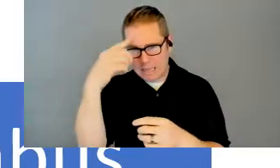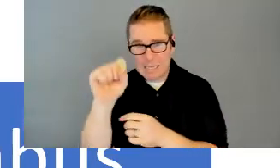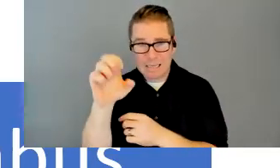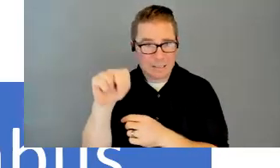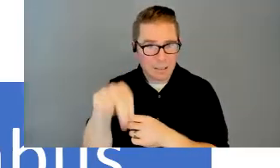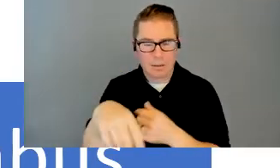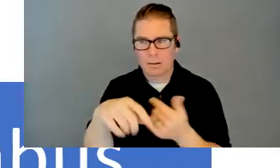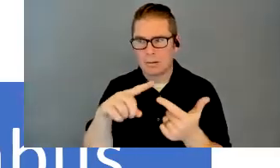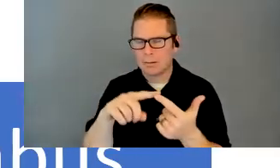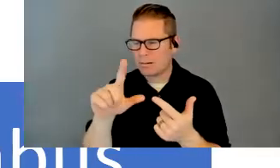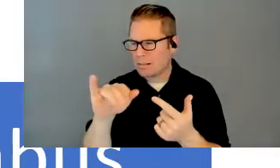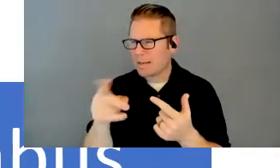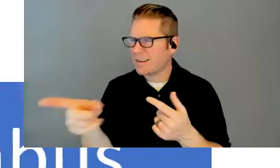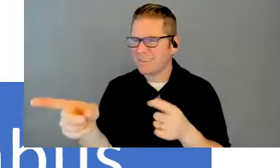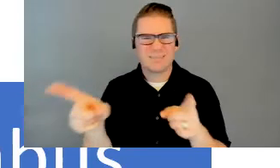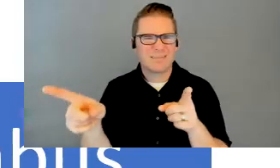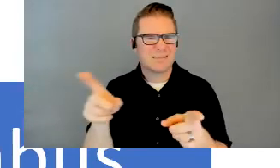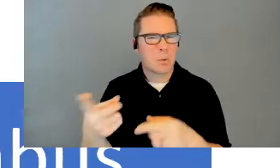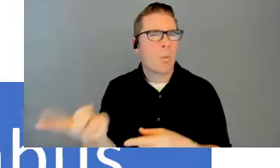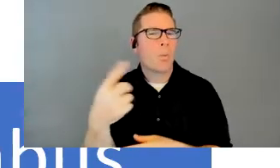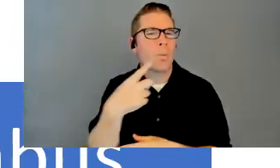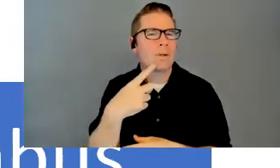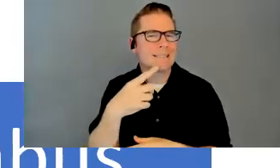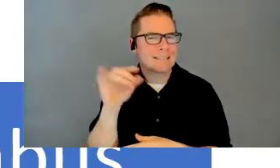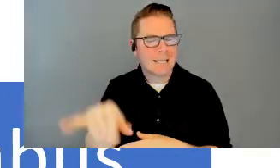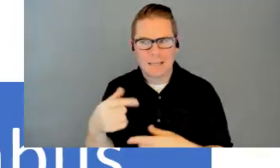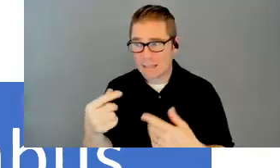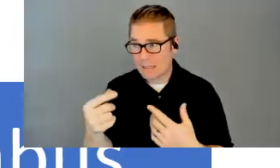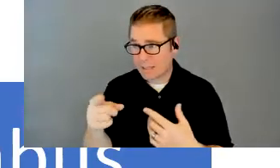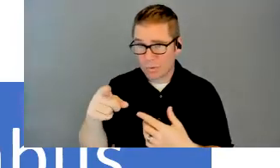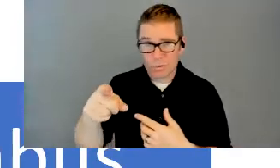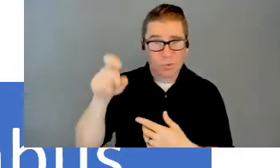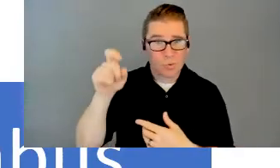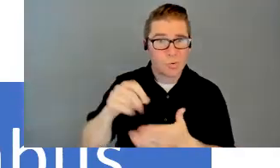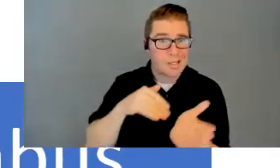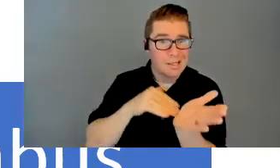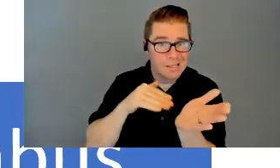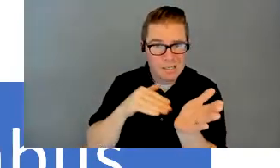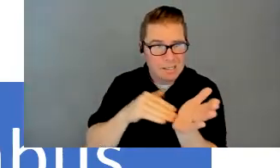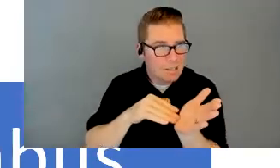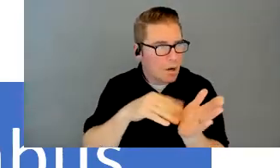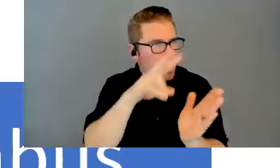Do you understand the policies and the practices? How am I being graded what does this make sense?